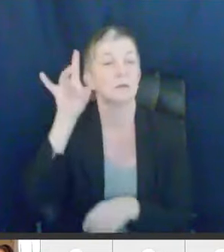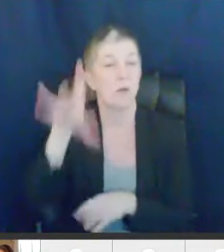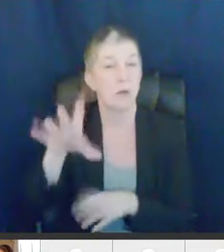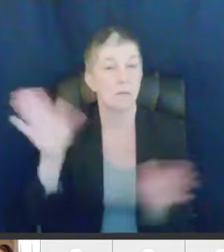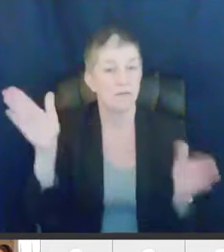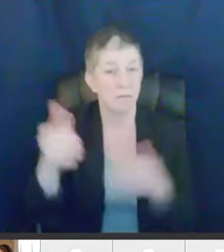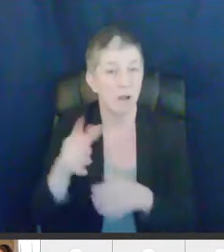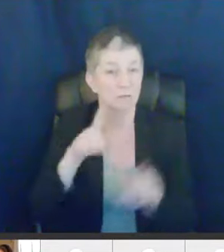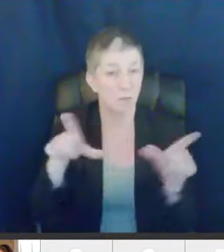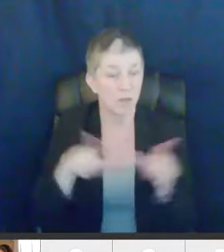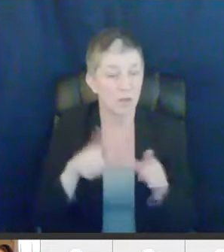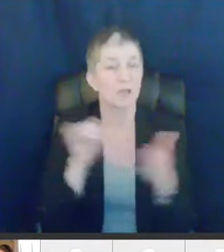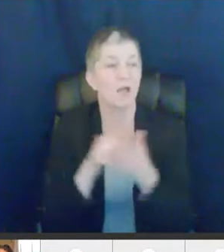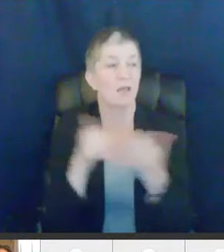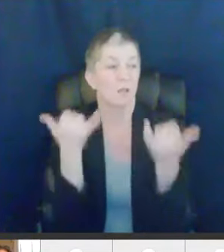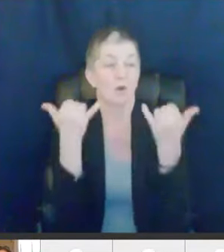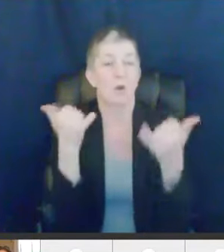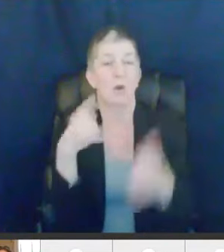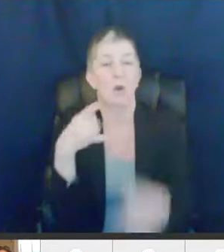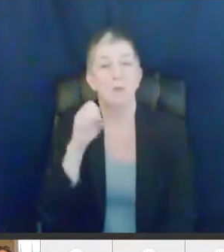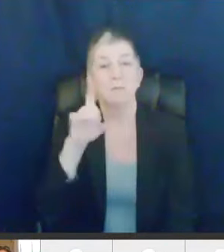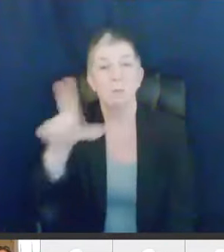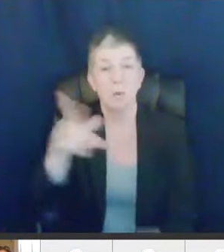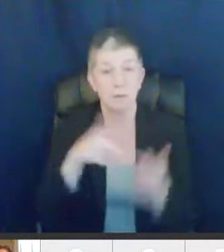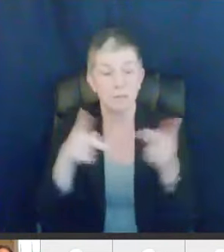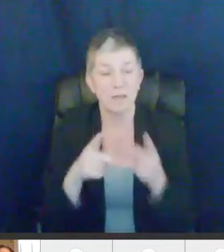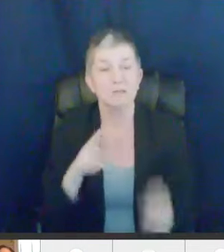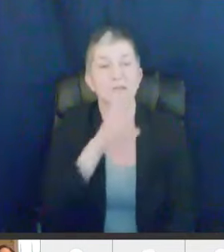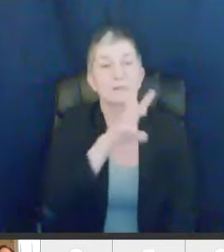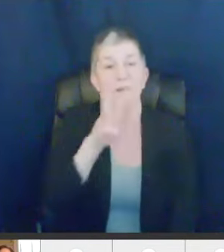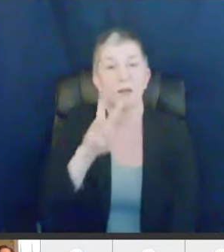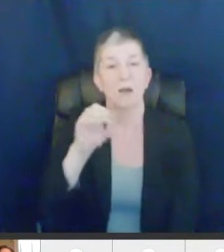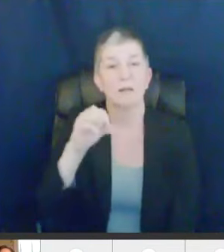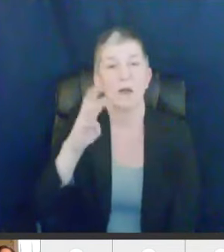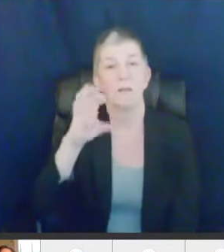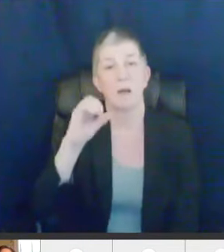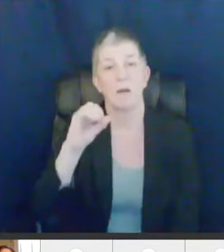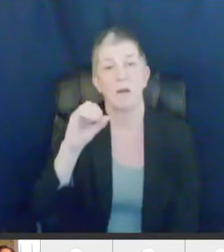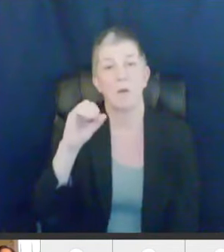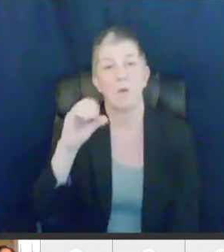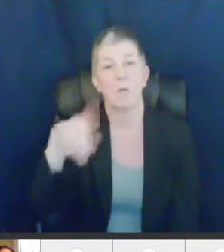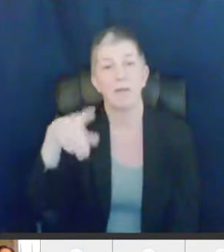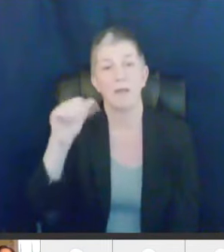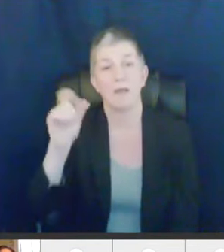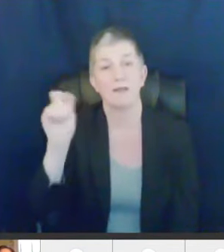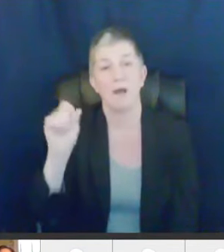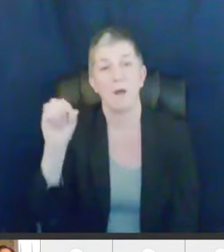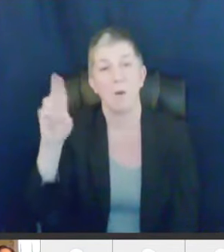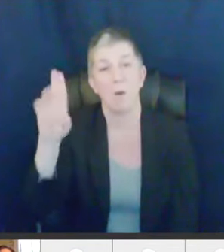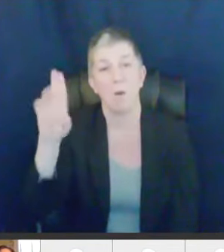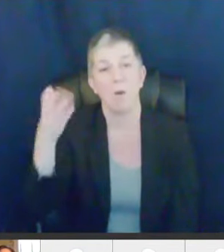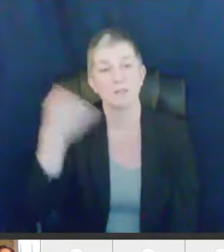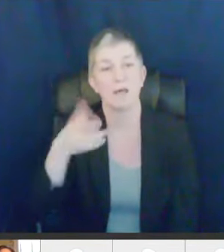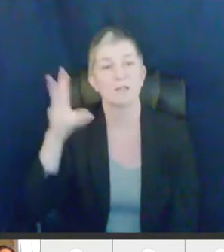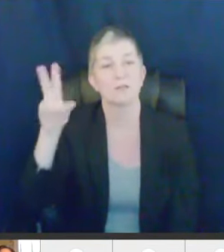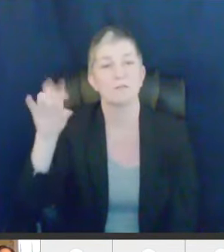polling locations you can visit montcopa.org/voterservices or call